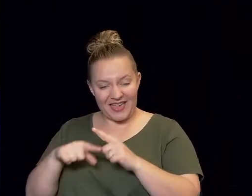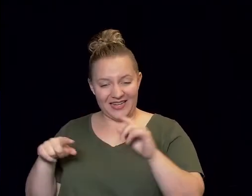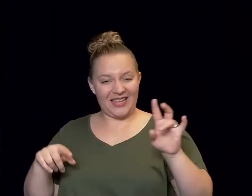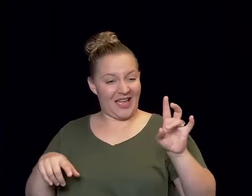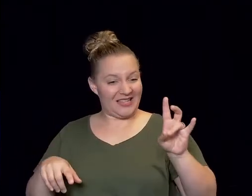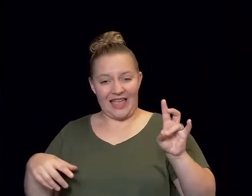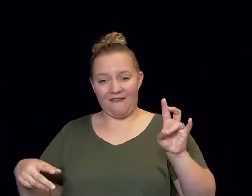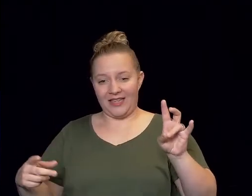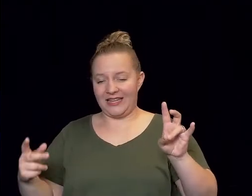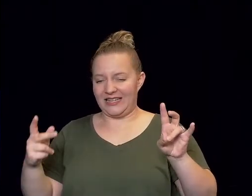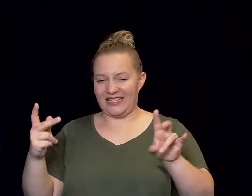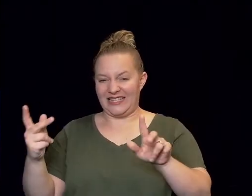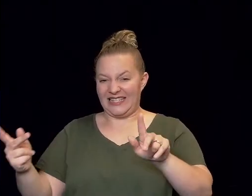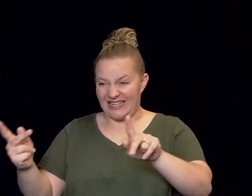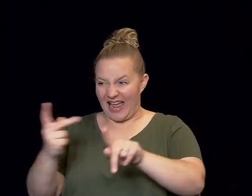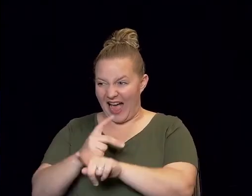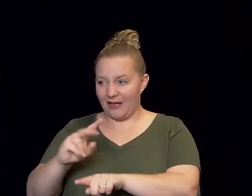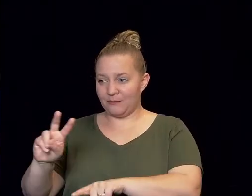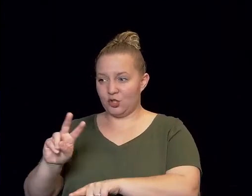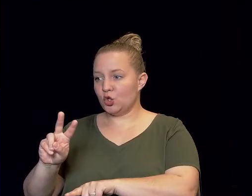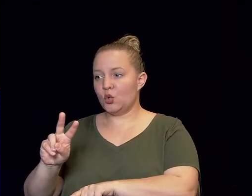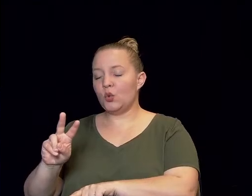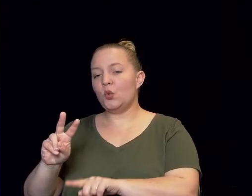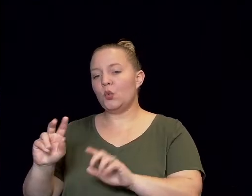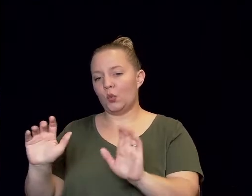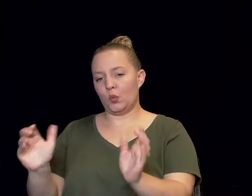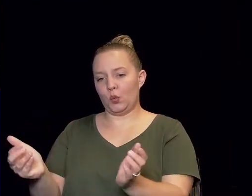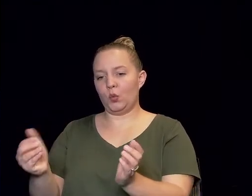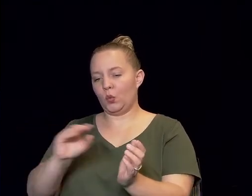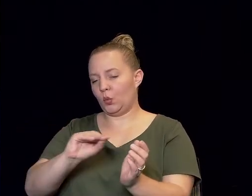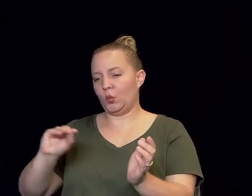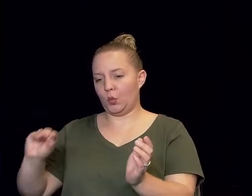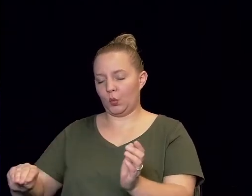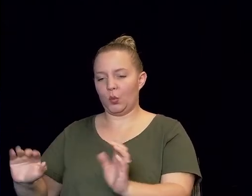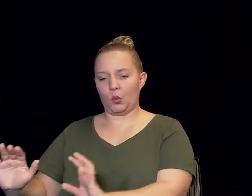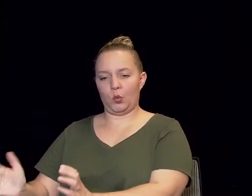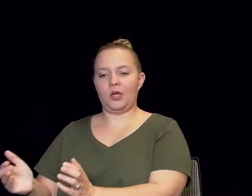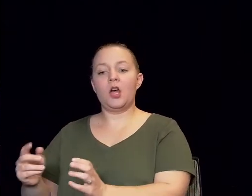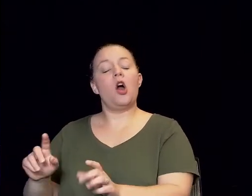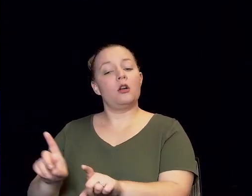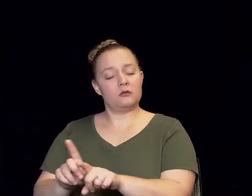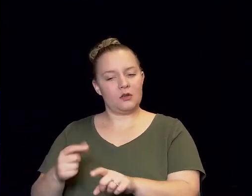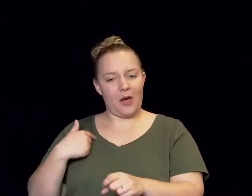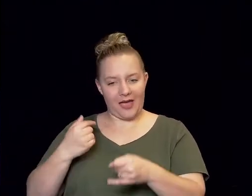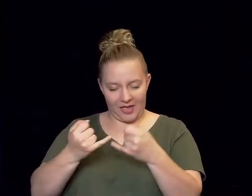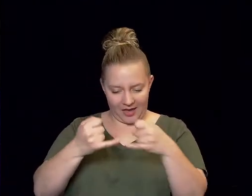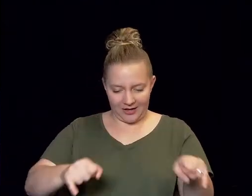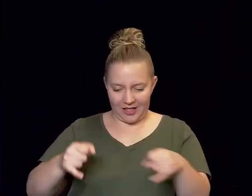times the 2 which is what I get here. Also, what I've underlined with the like teal color and